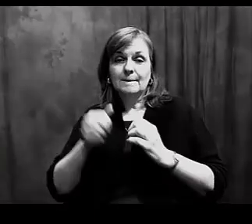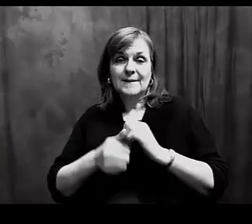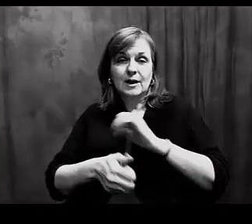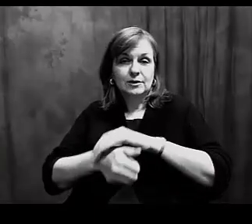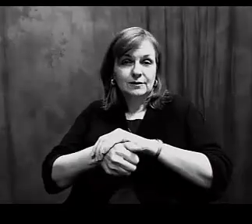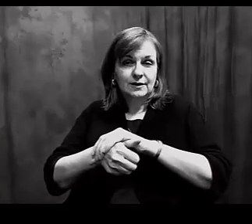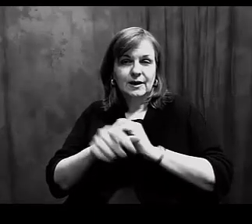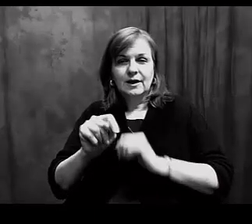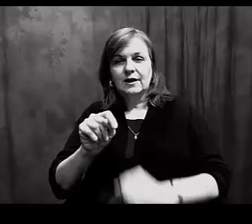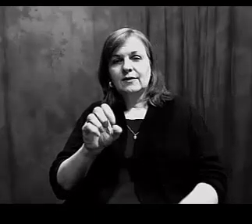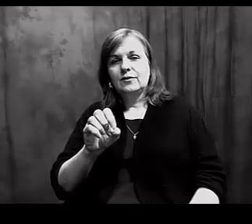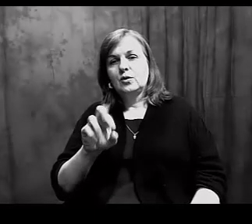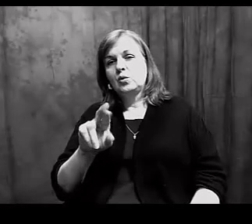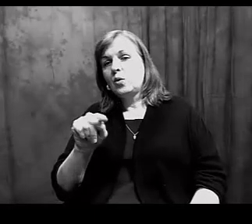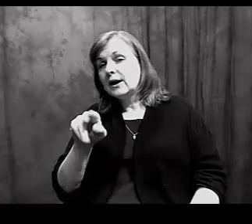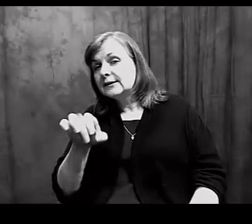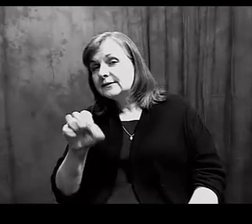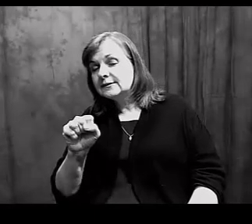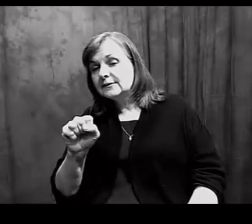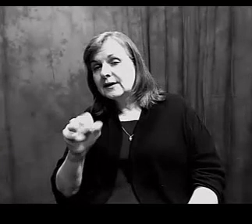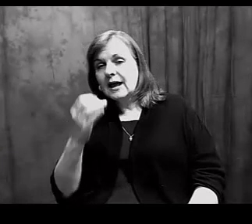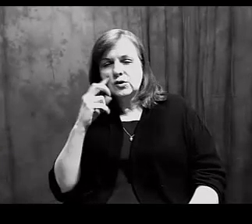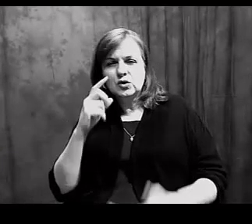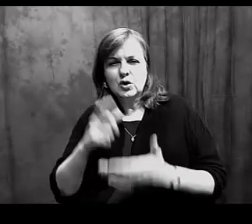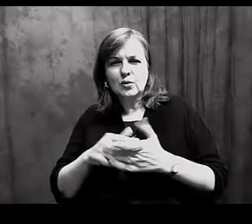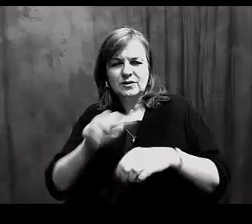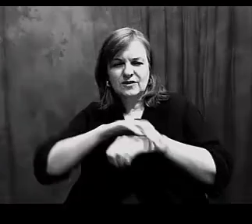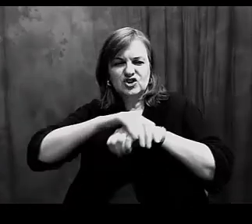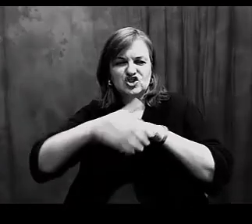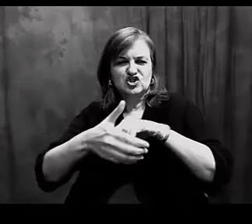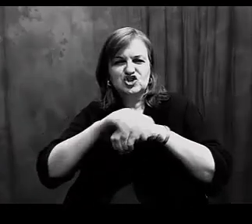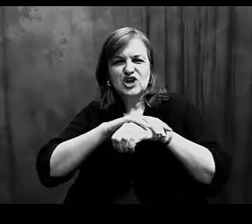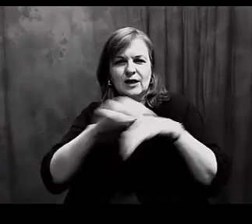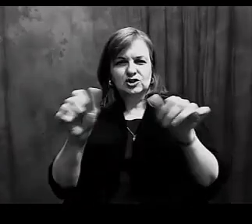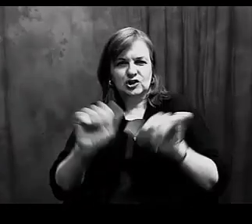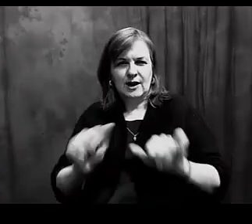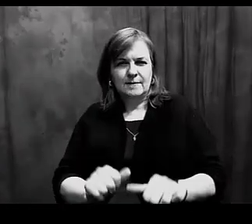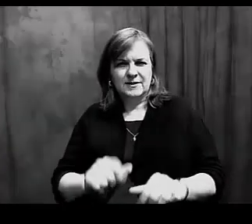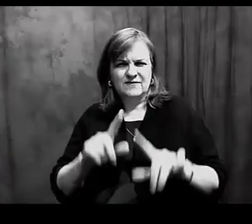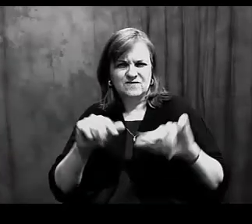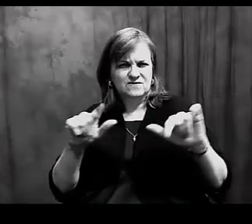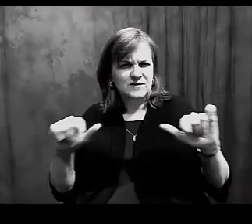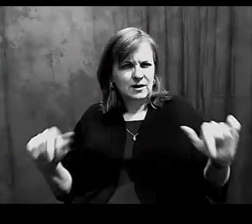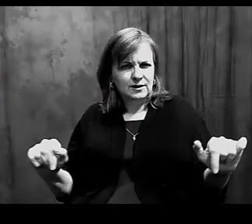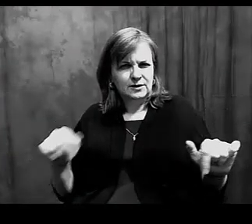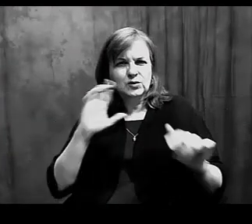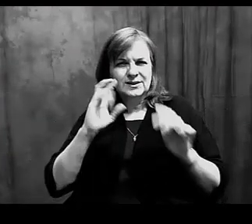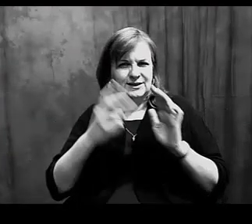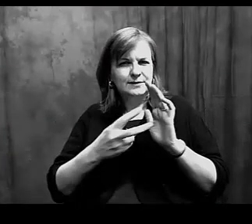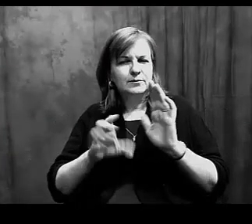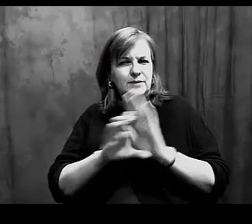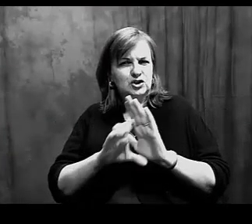but we'll look at tortoises and this idea of their shell shape so you can see here all different kinds of shell shapes